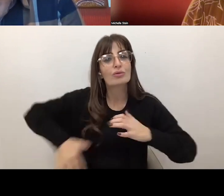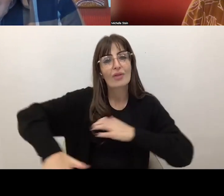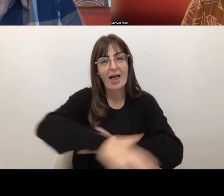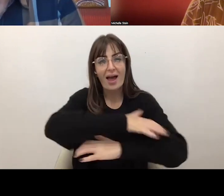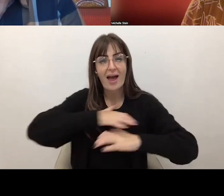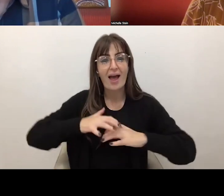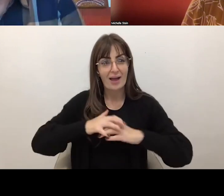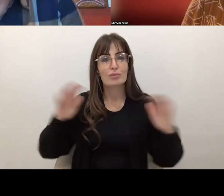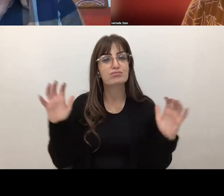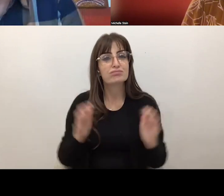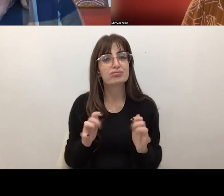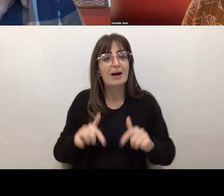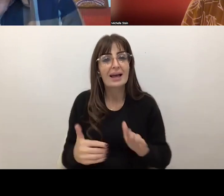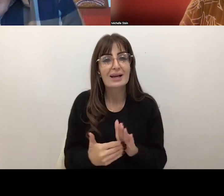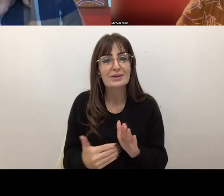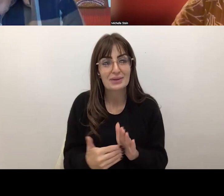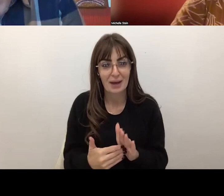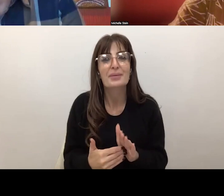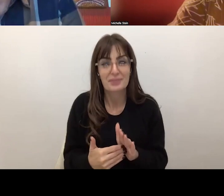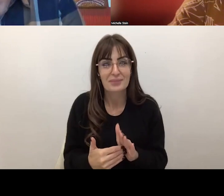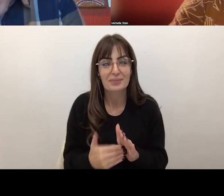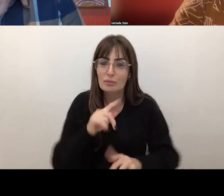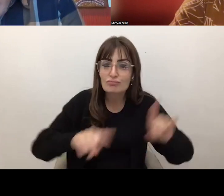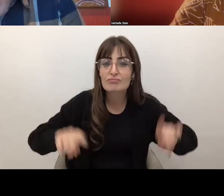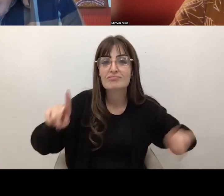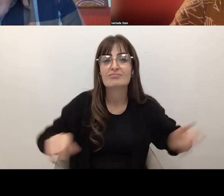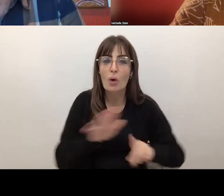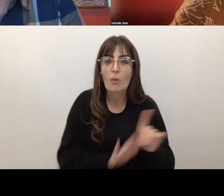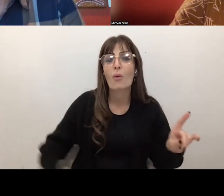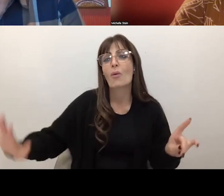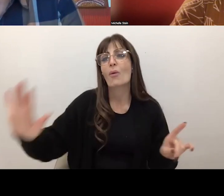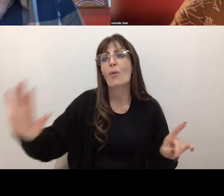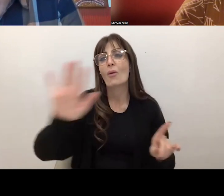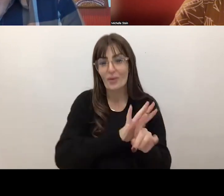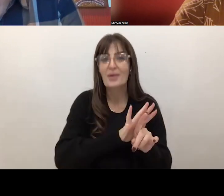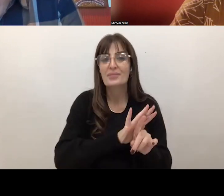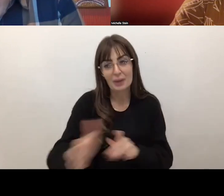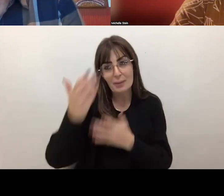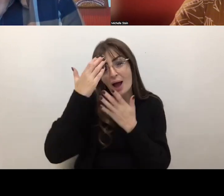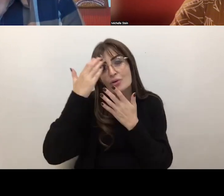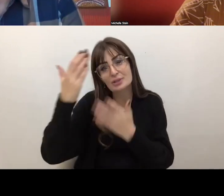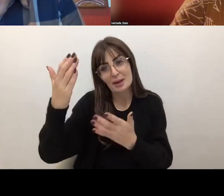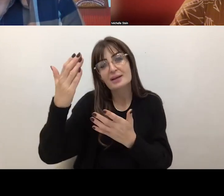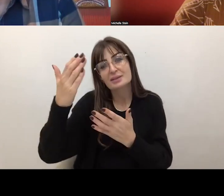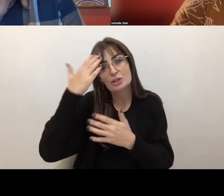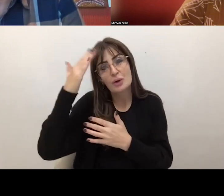all gather here today. The various places across our land. And I pay respects to Elders, past,